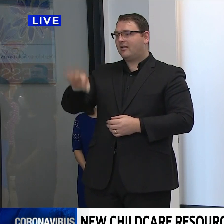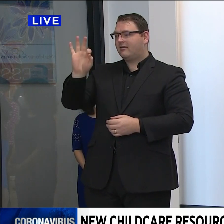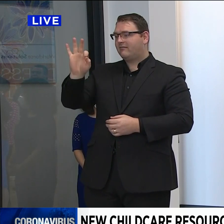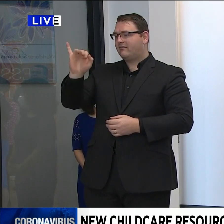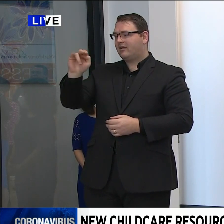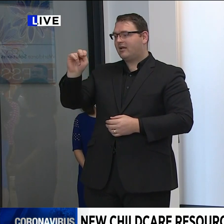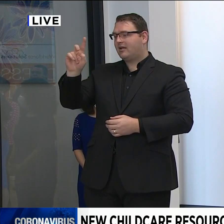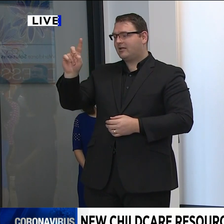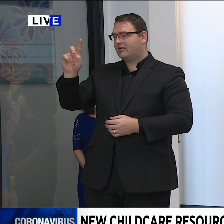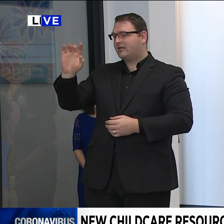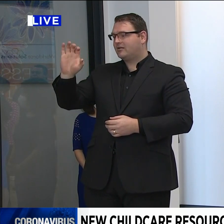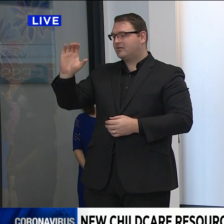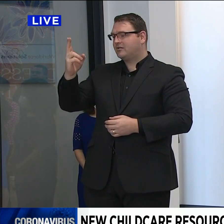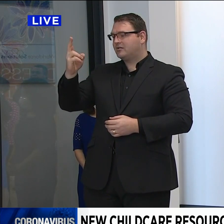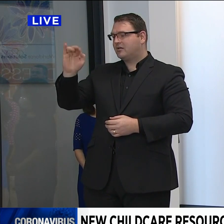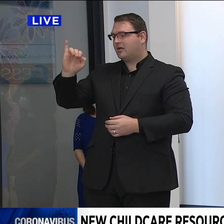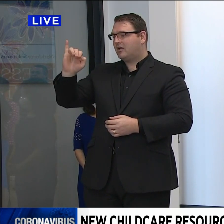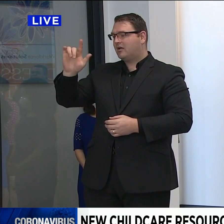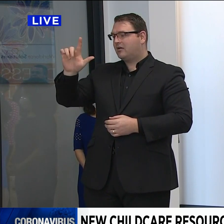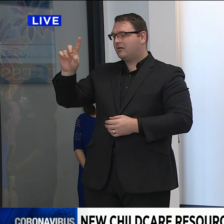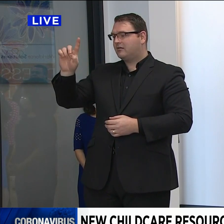find child care now that or and that’s now with a capital e n.